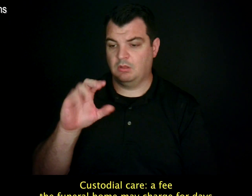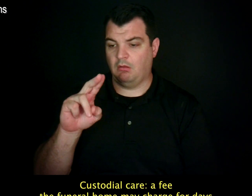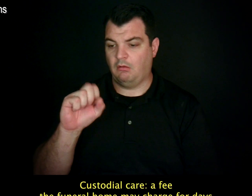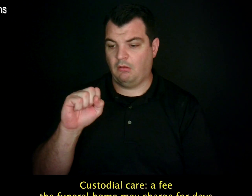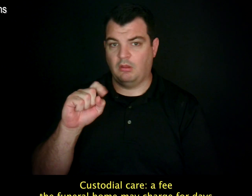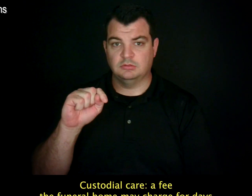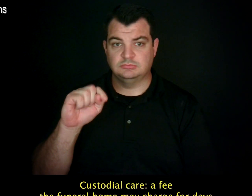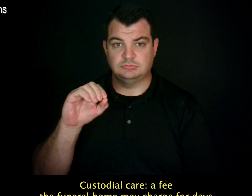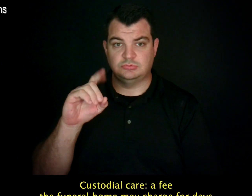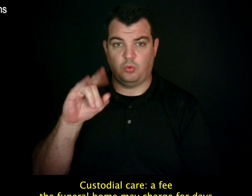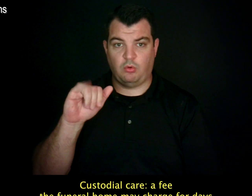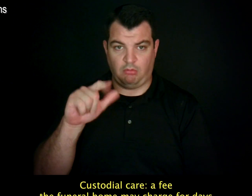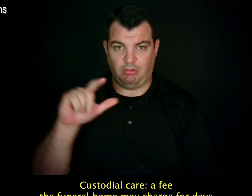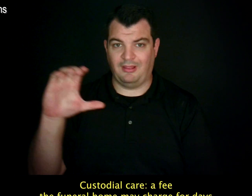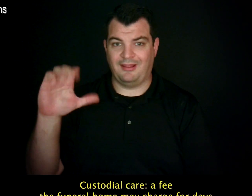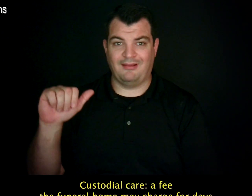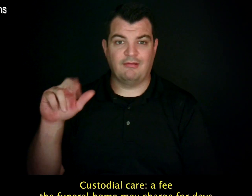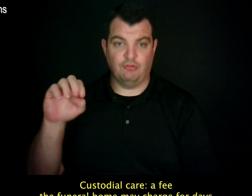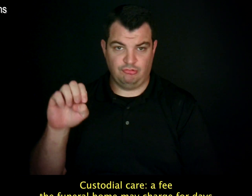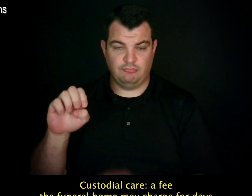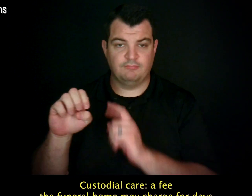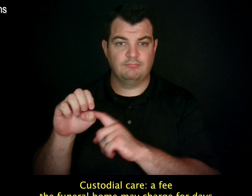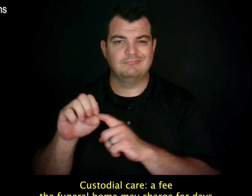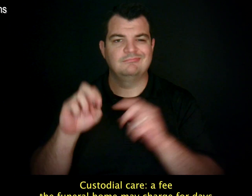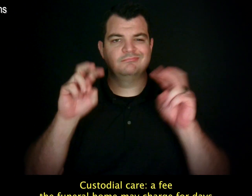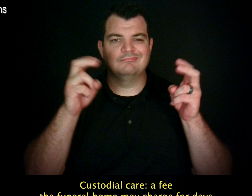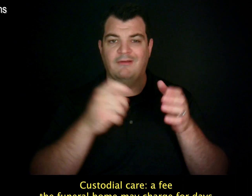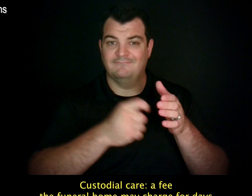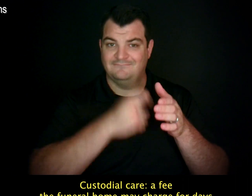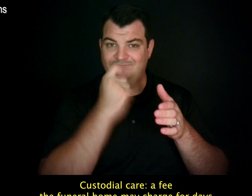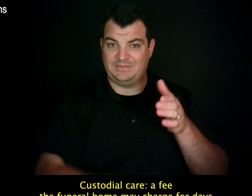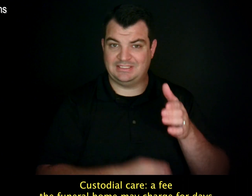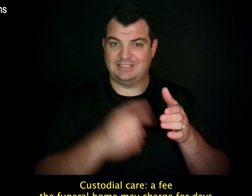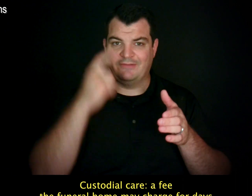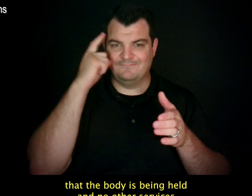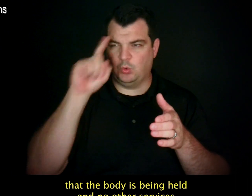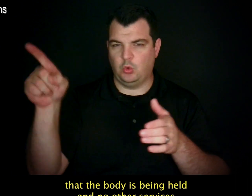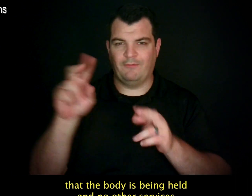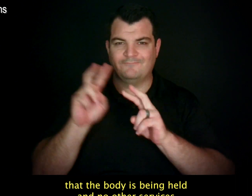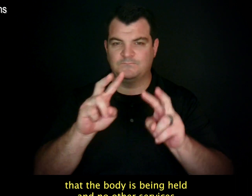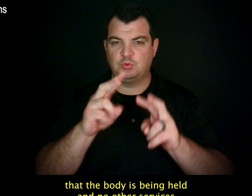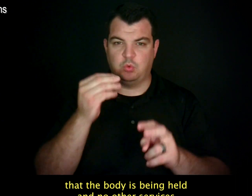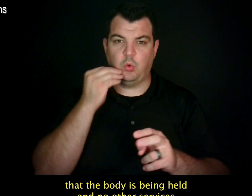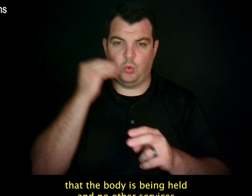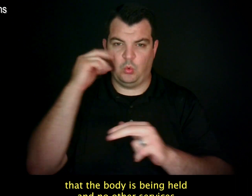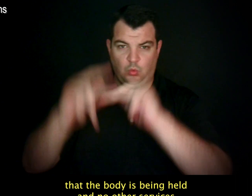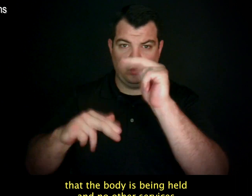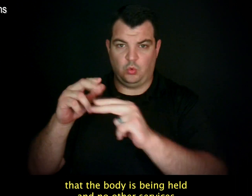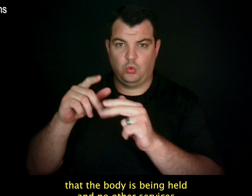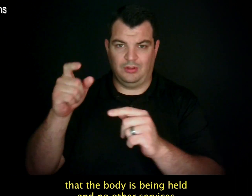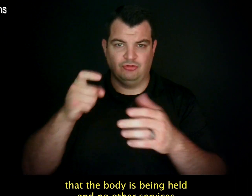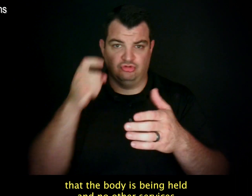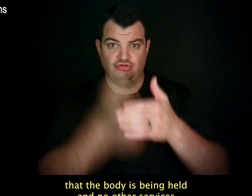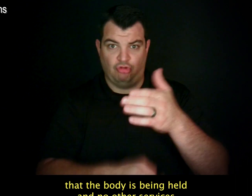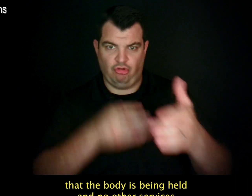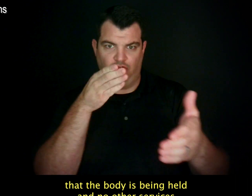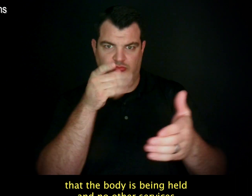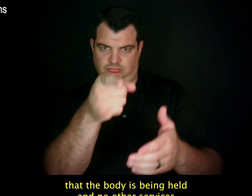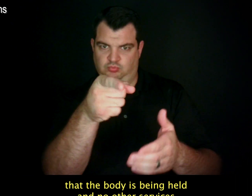Custodial care: a fee the funeral home may charge for days that the body is being held and no other services